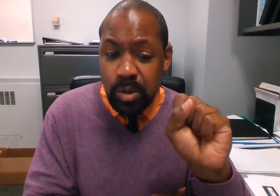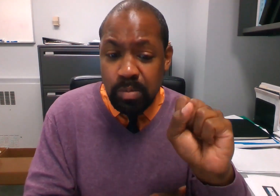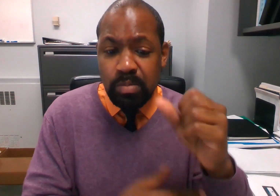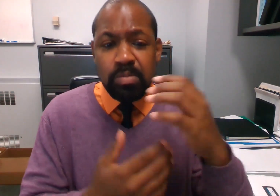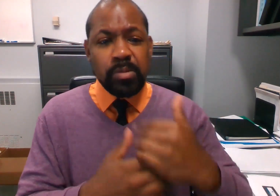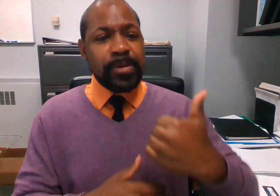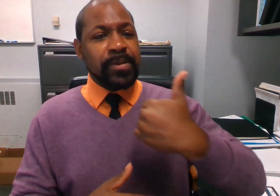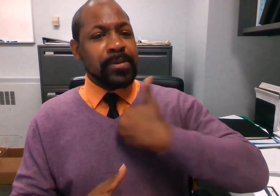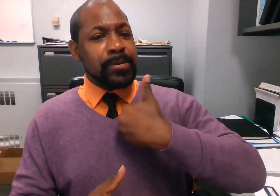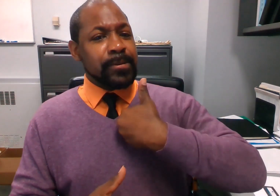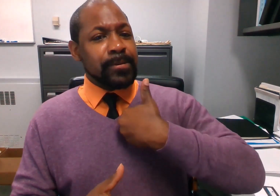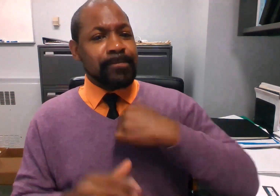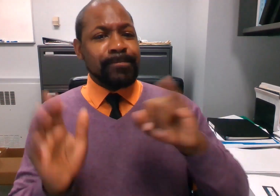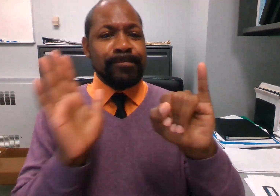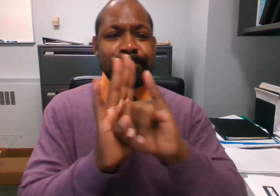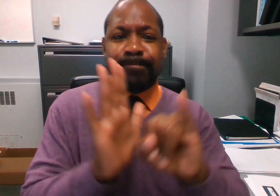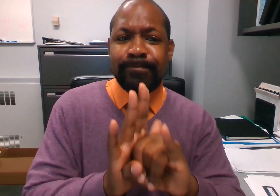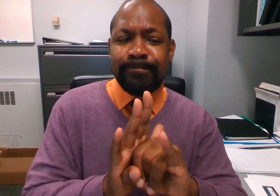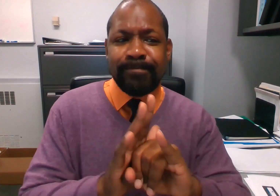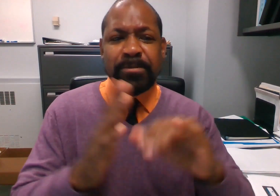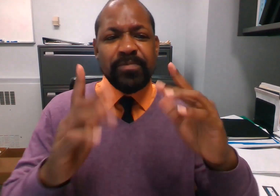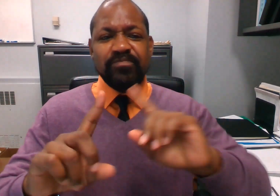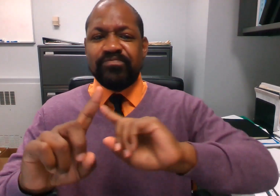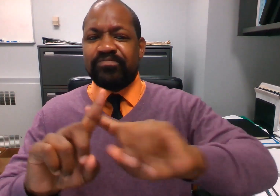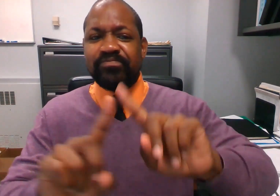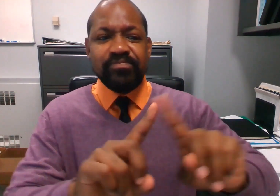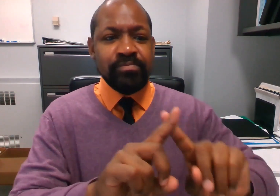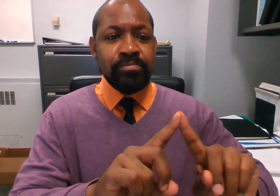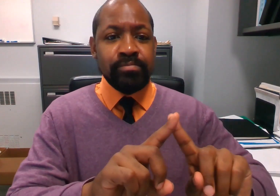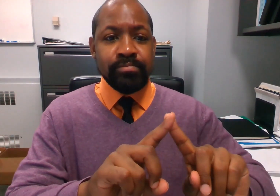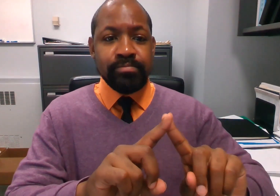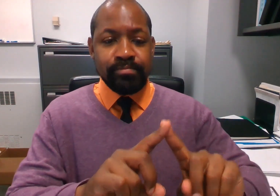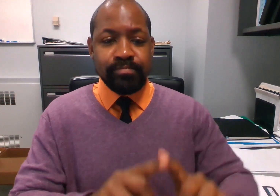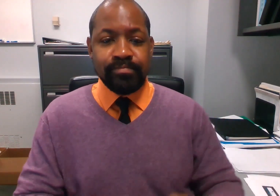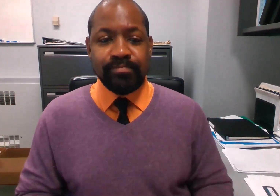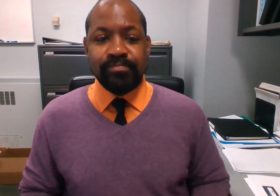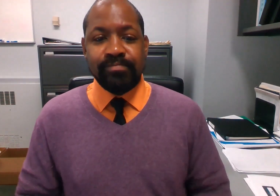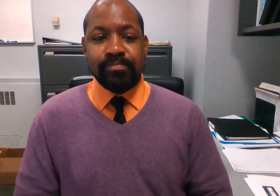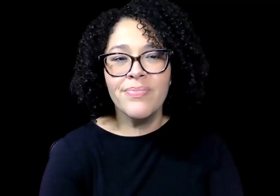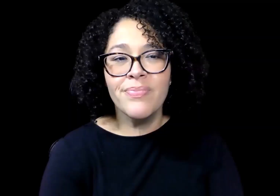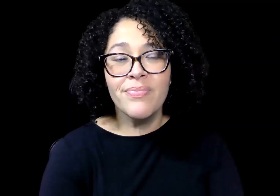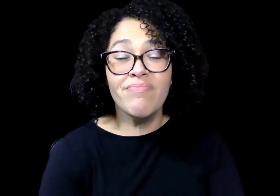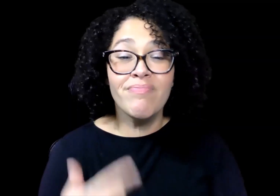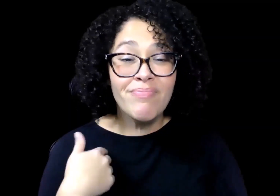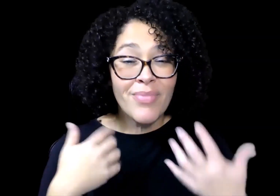do you have some examples you know I was thinking of you know identity but what